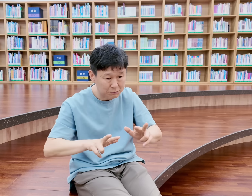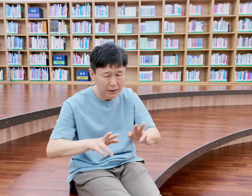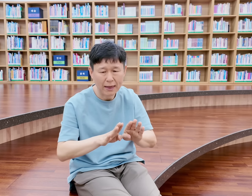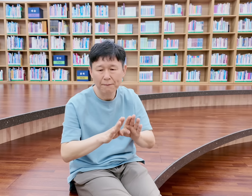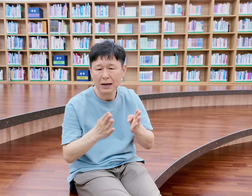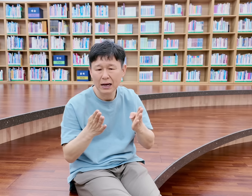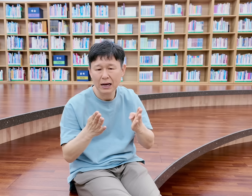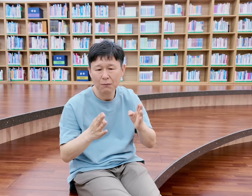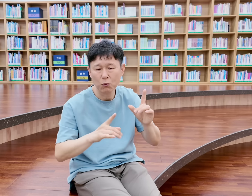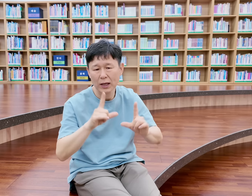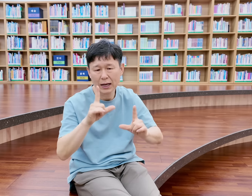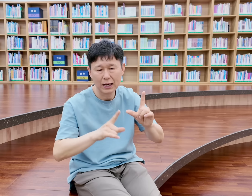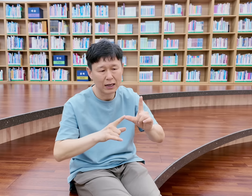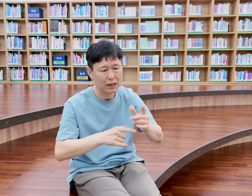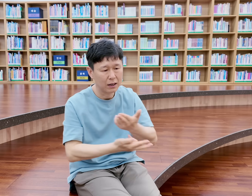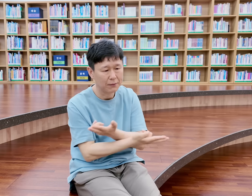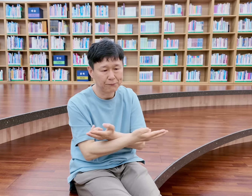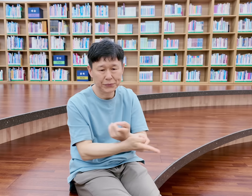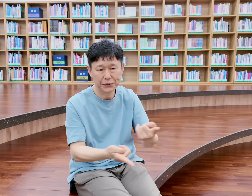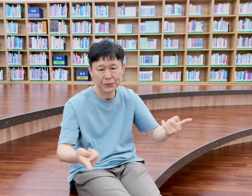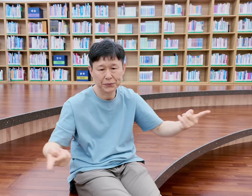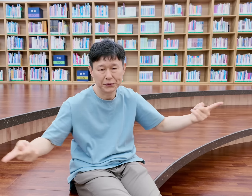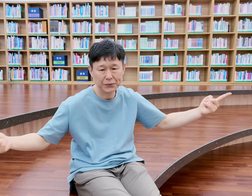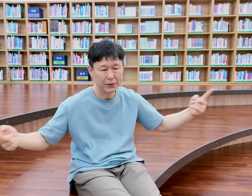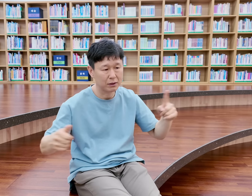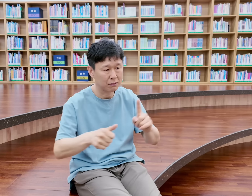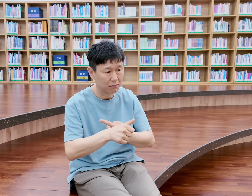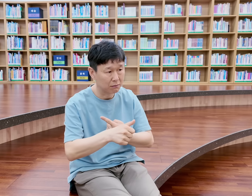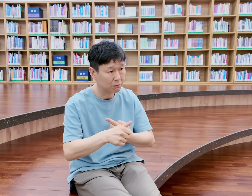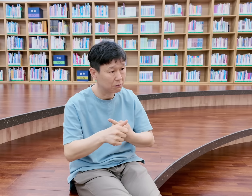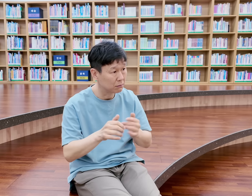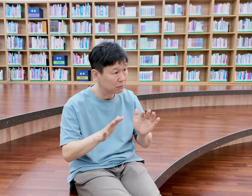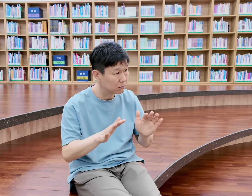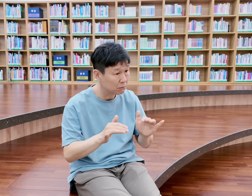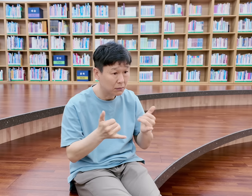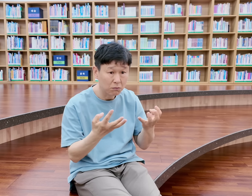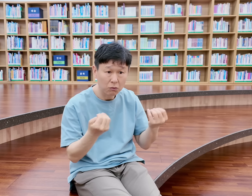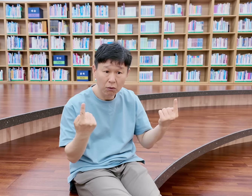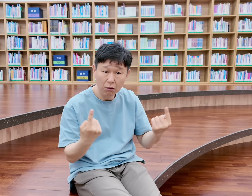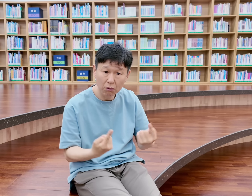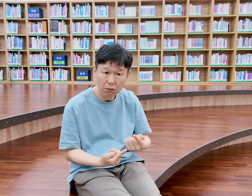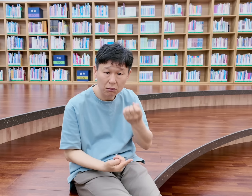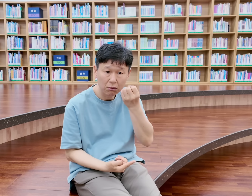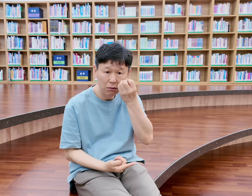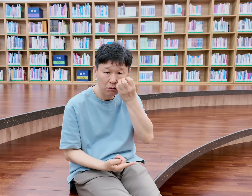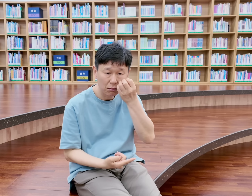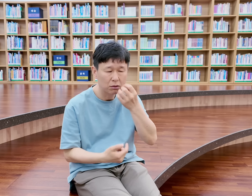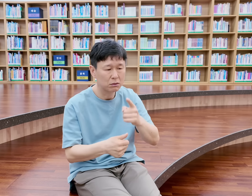now it is much more open. So a lot of people come.